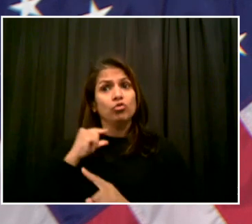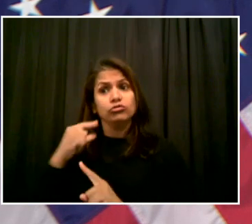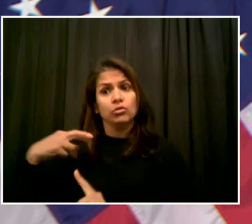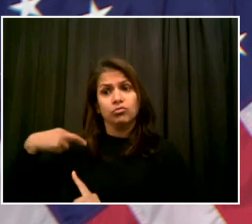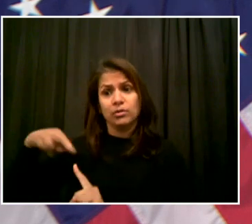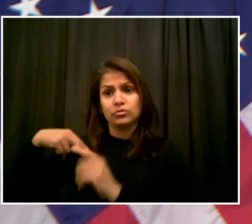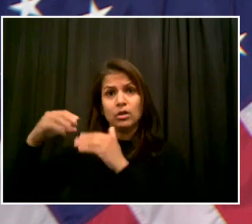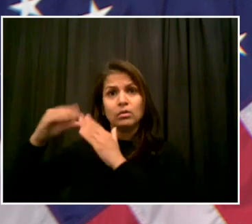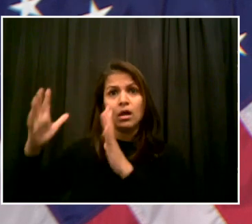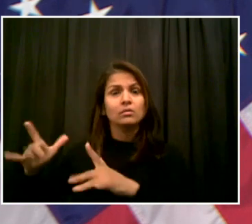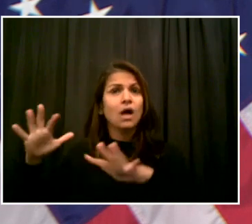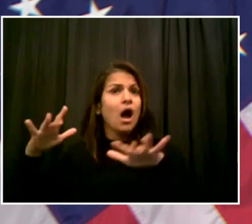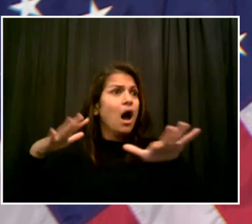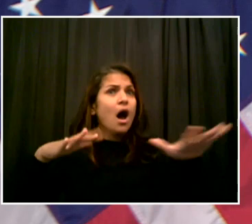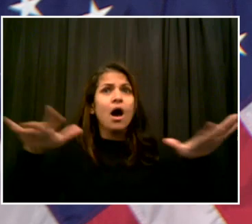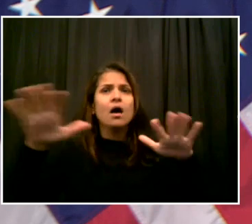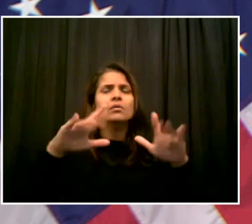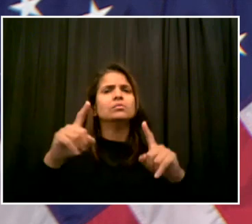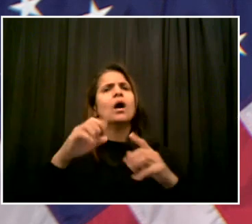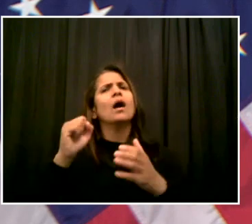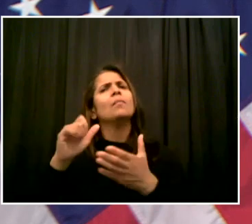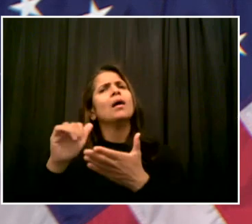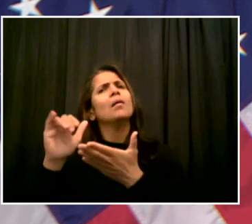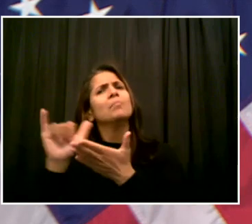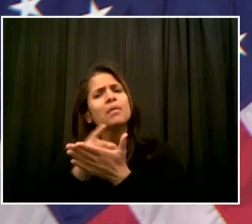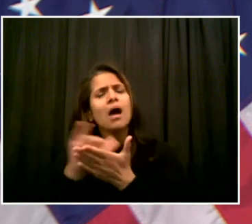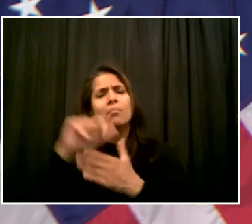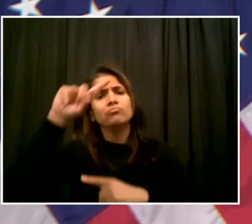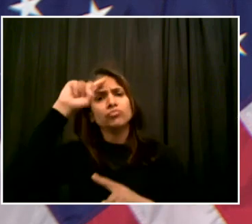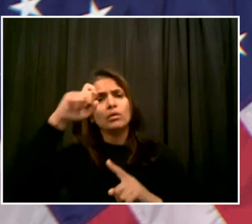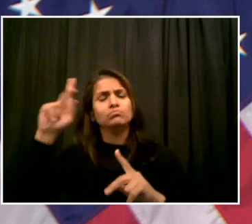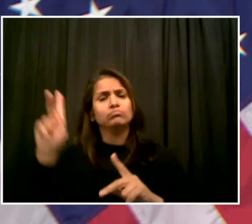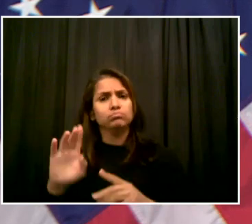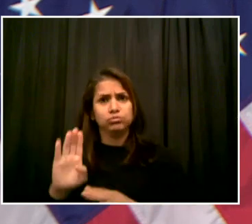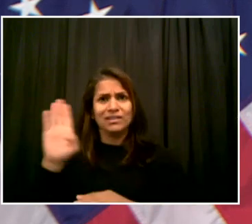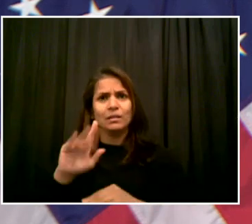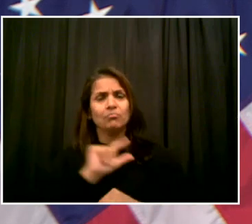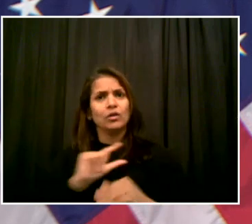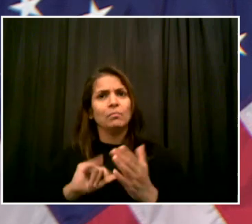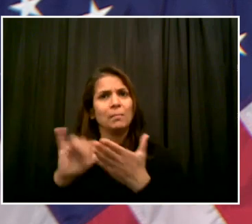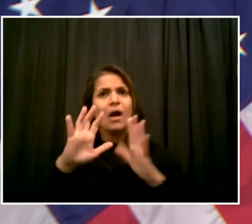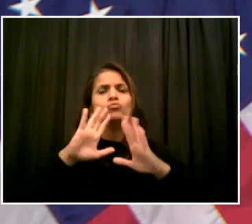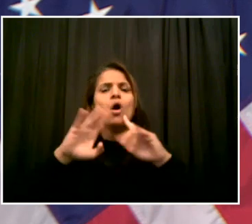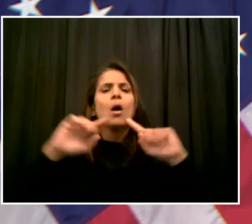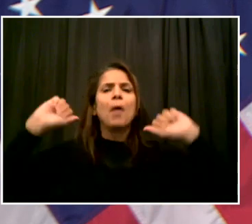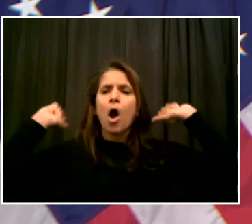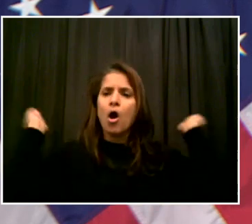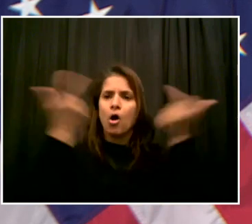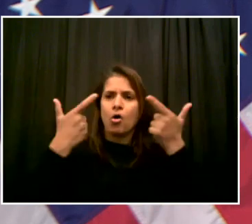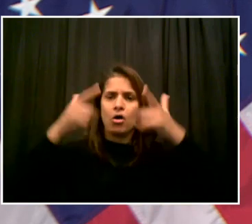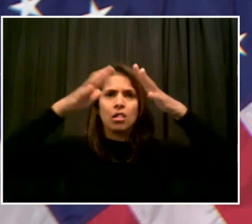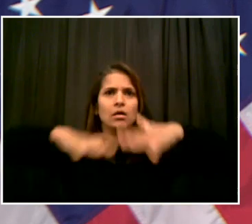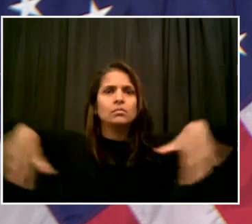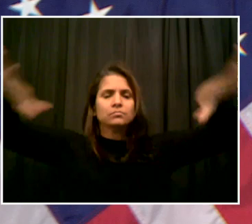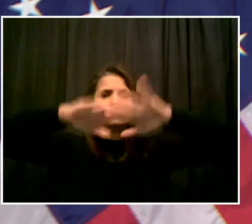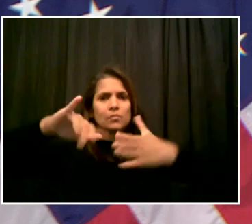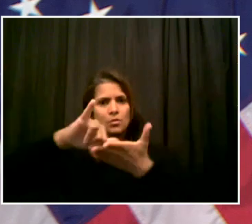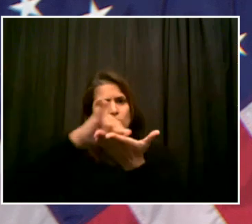CLERGY FROM BROOKLYN TO STATEN ISLAND, MANHATTAN, EVERYONE IN BETWEEN. TNEW YORK CIY TPLIOC E DERTPAMET NW I